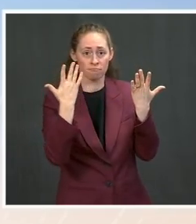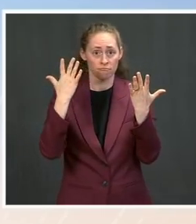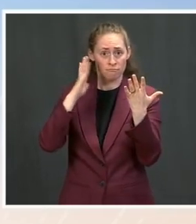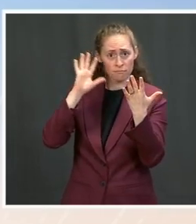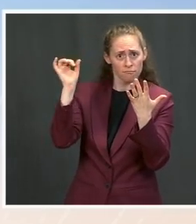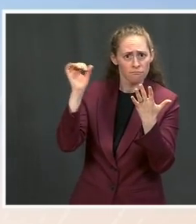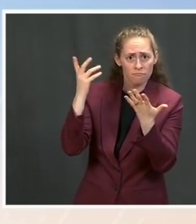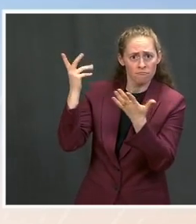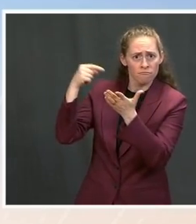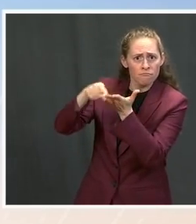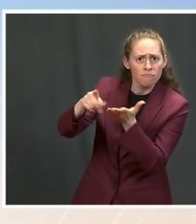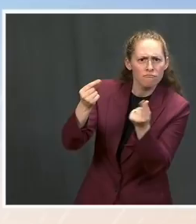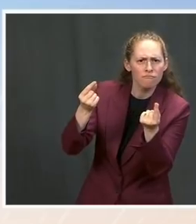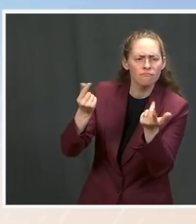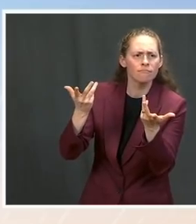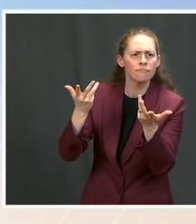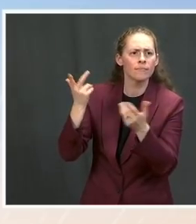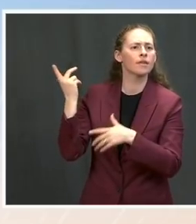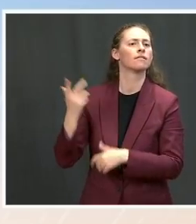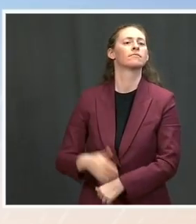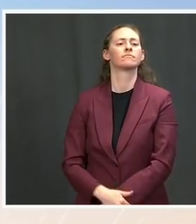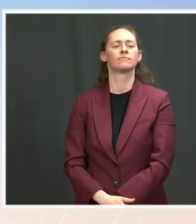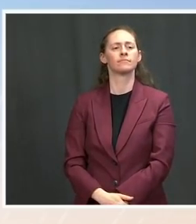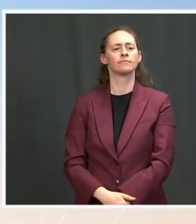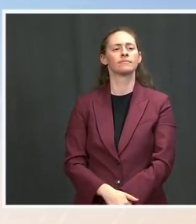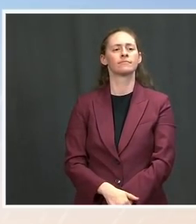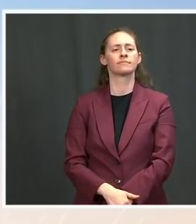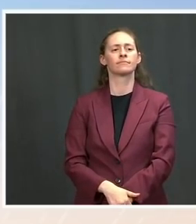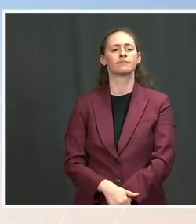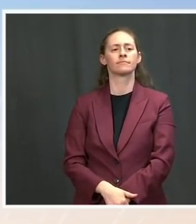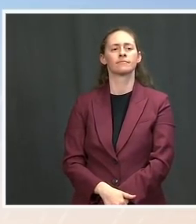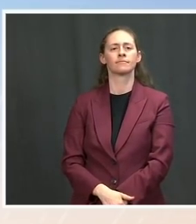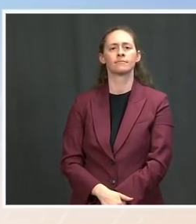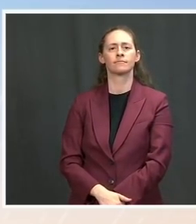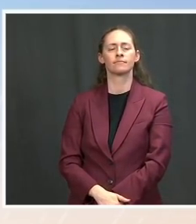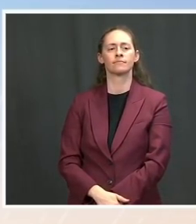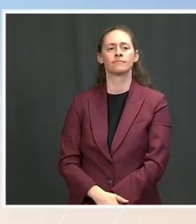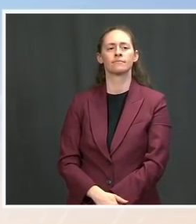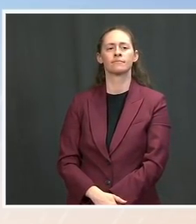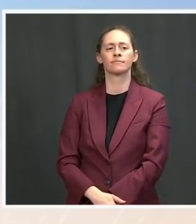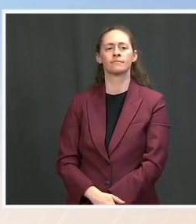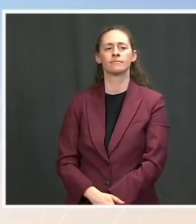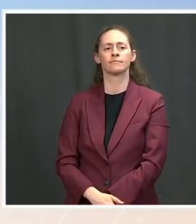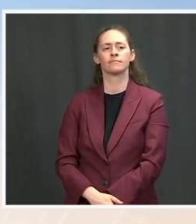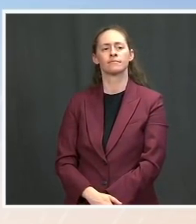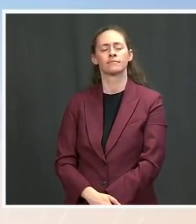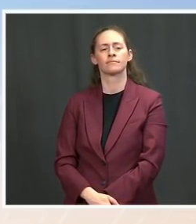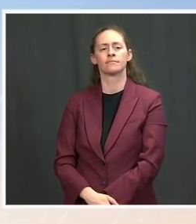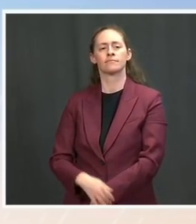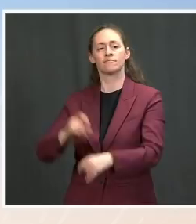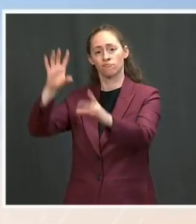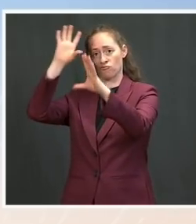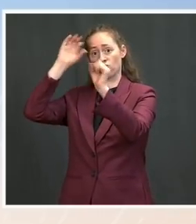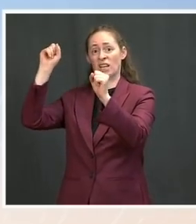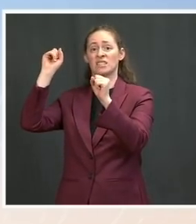he does call for an extension of the historic -- a historic expansion, I should say -- extension of the Child Tax Credit.